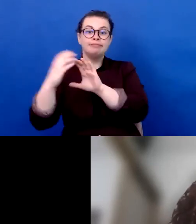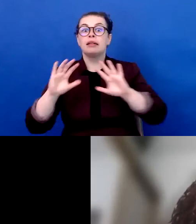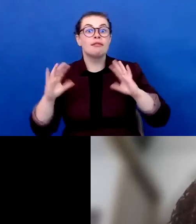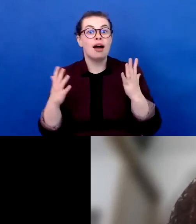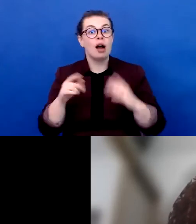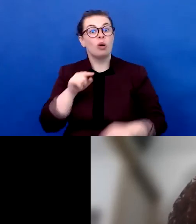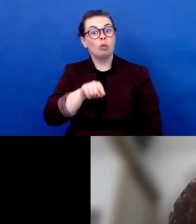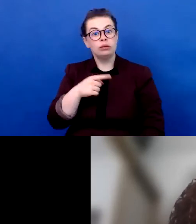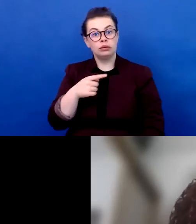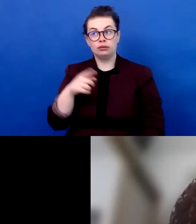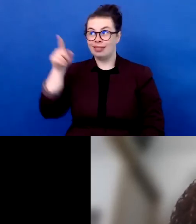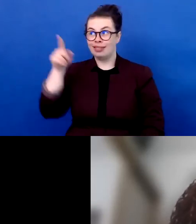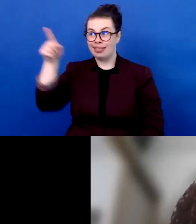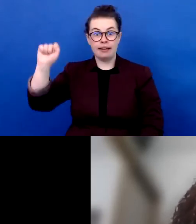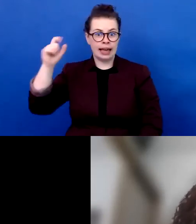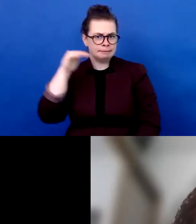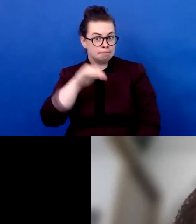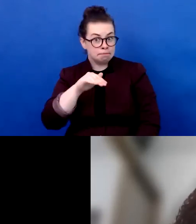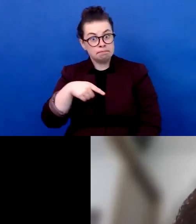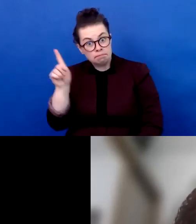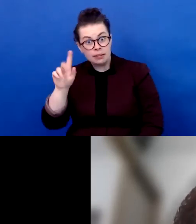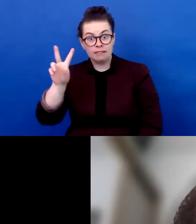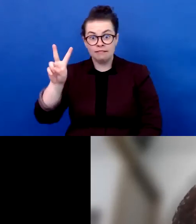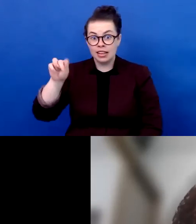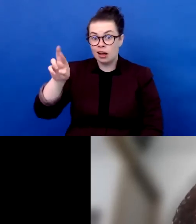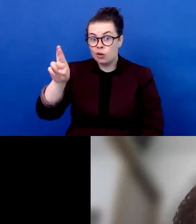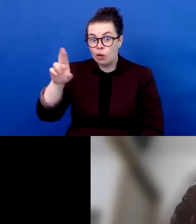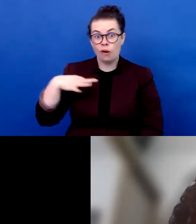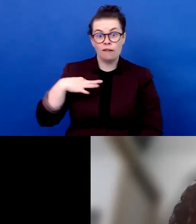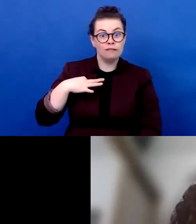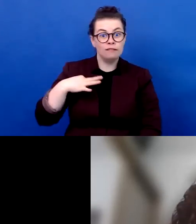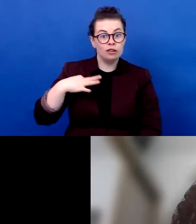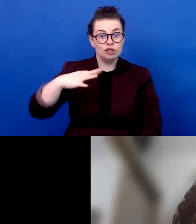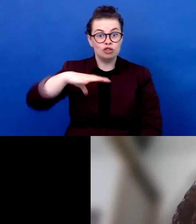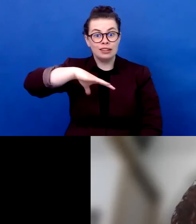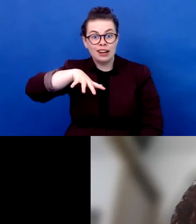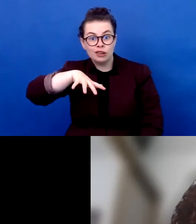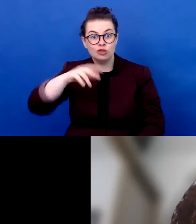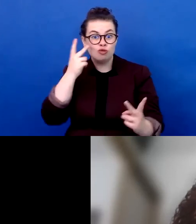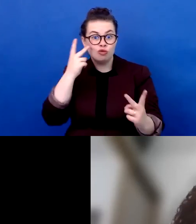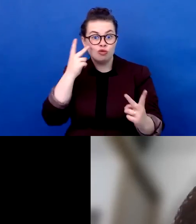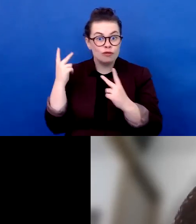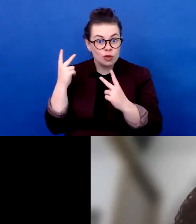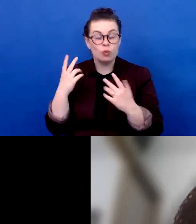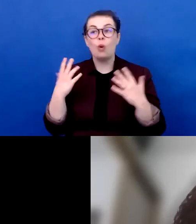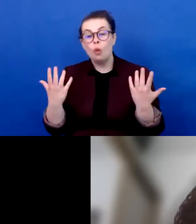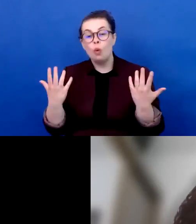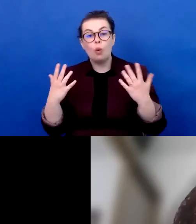voluntary national reviews participating to the regional forums on the sdgs where we can as civil